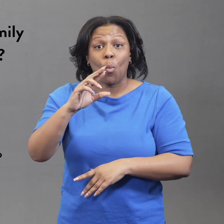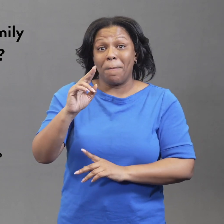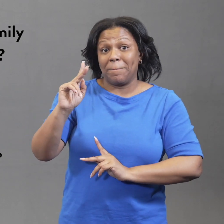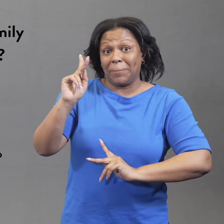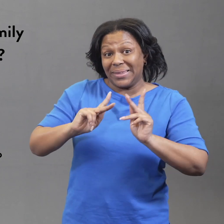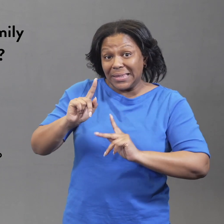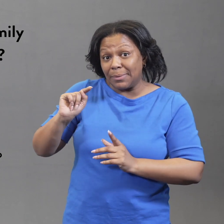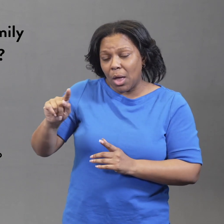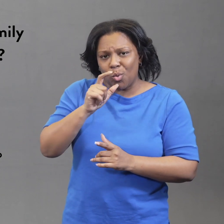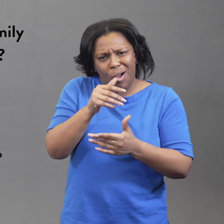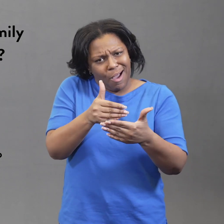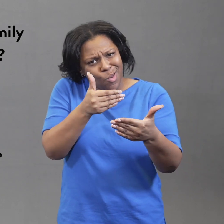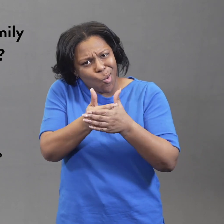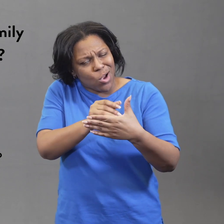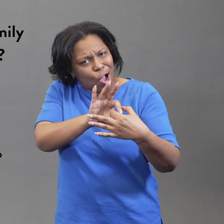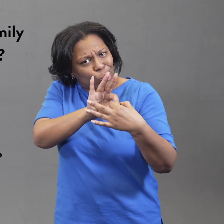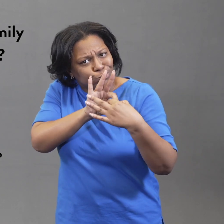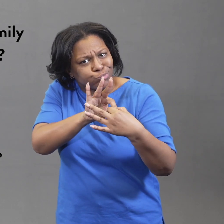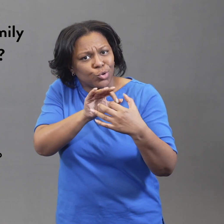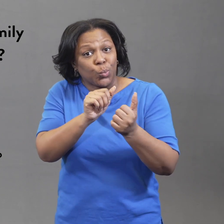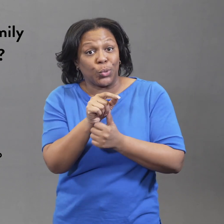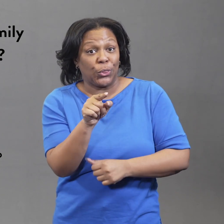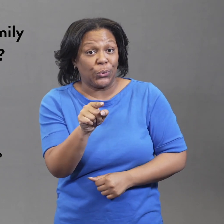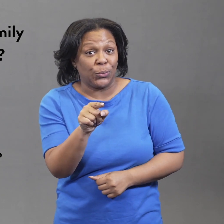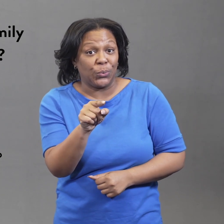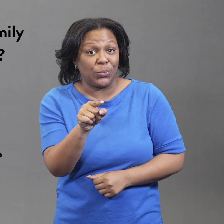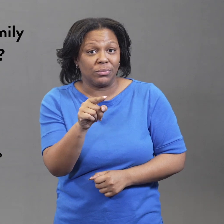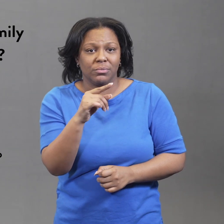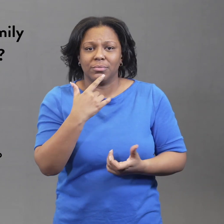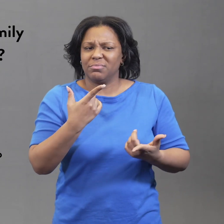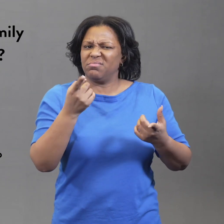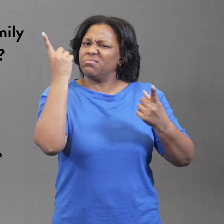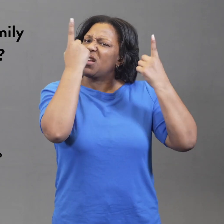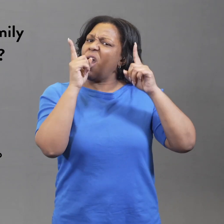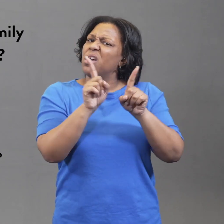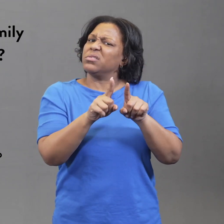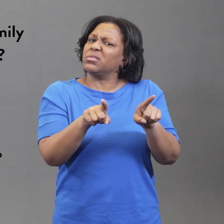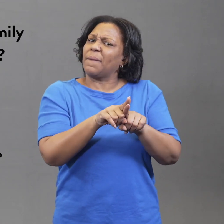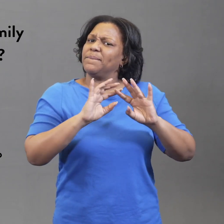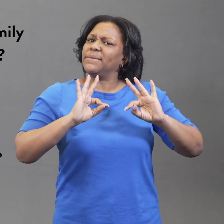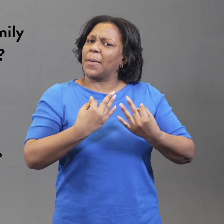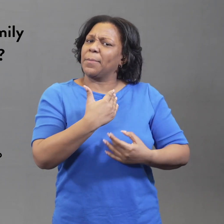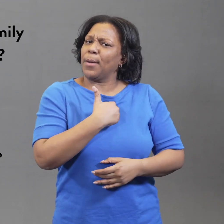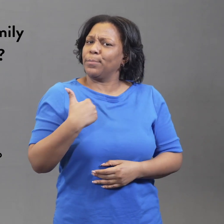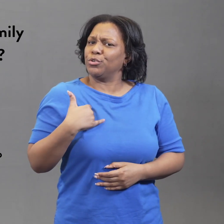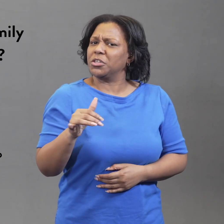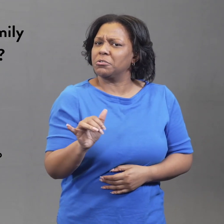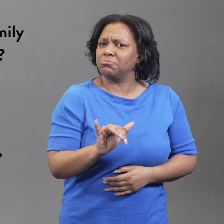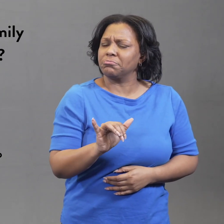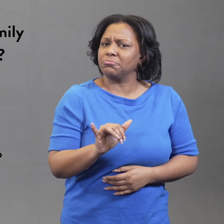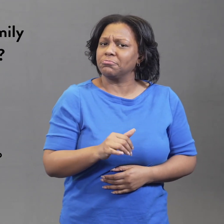or people whose close relationship with you is the same as a family member.